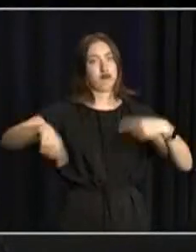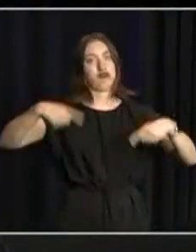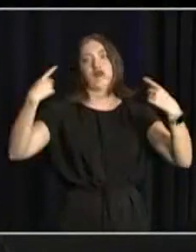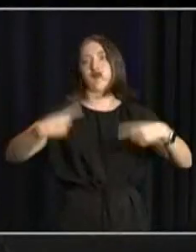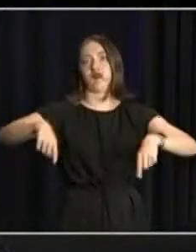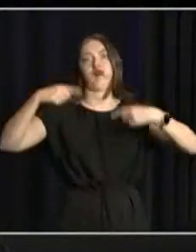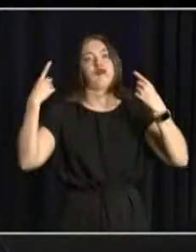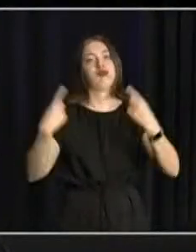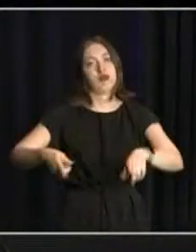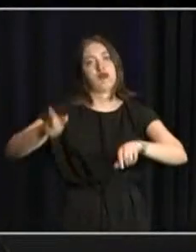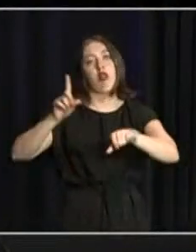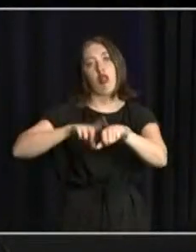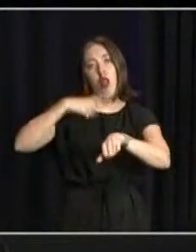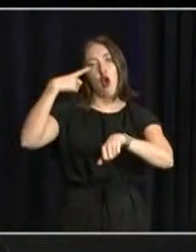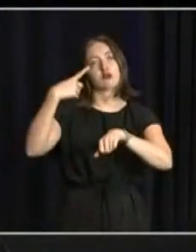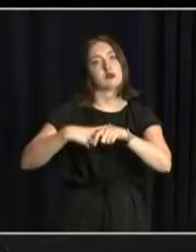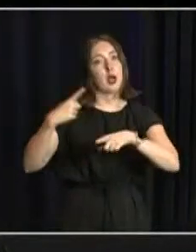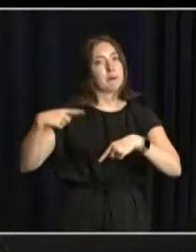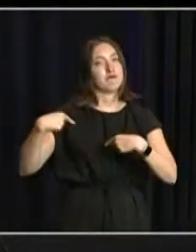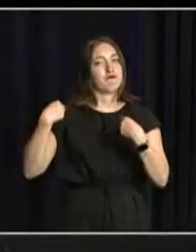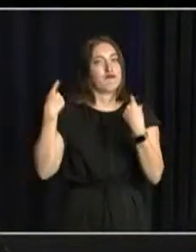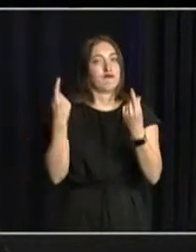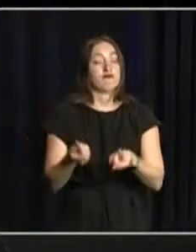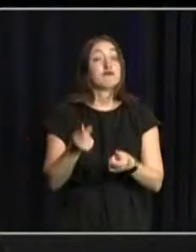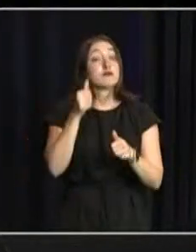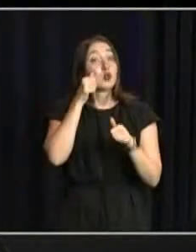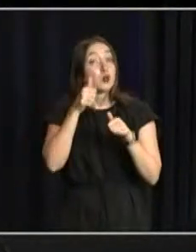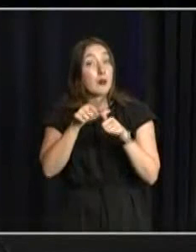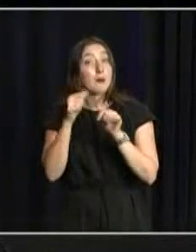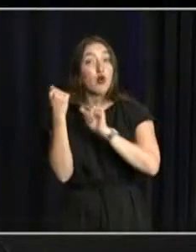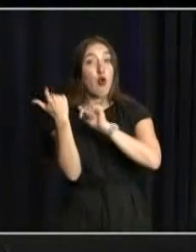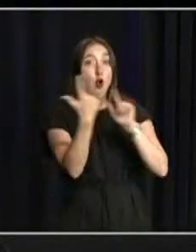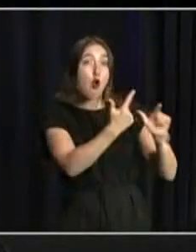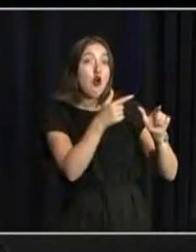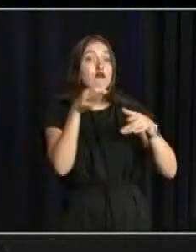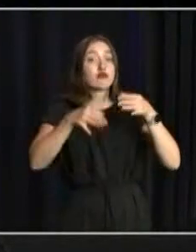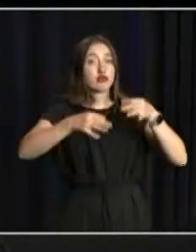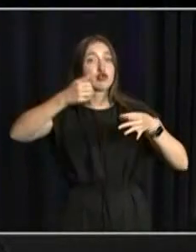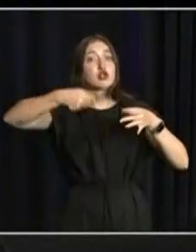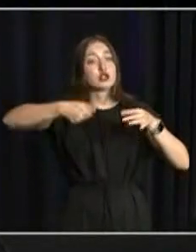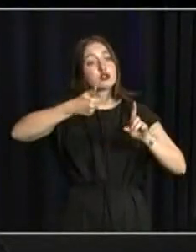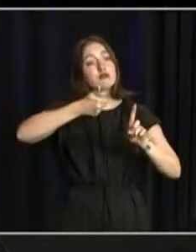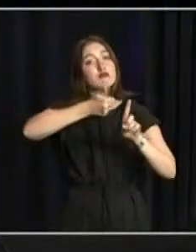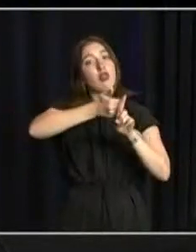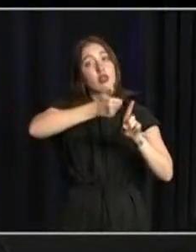Remember, all judges are elected, and so they have to conform